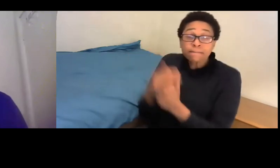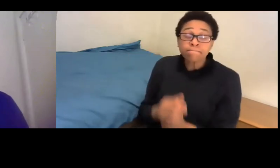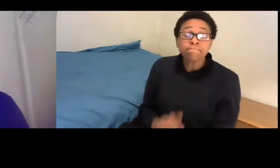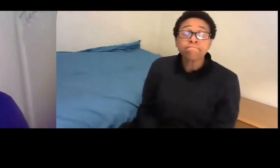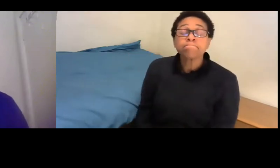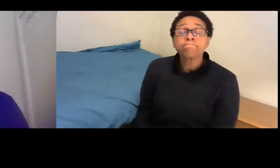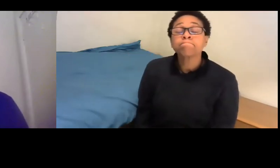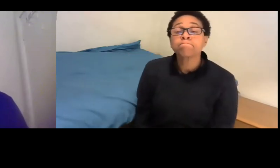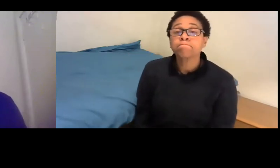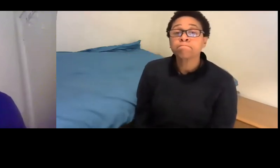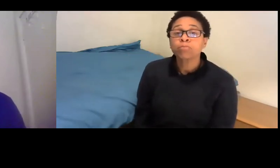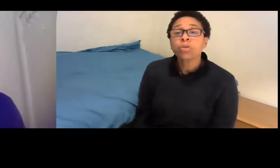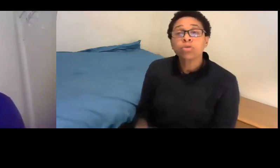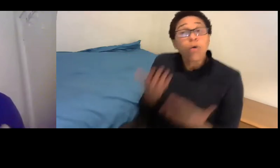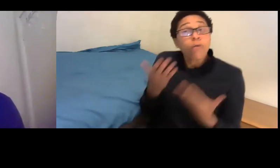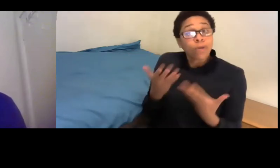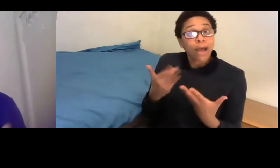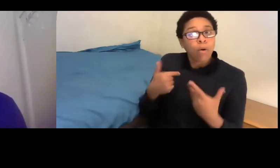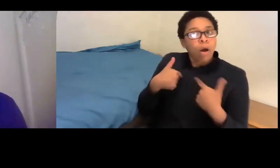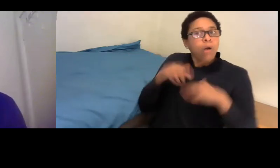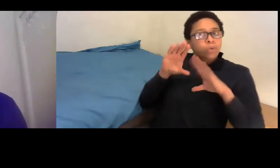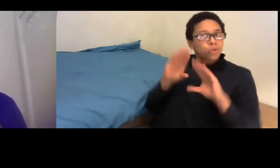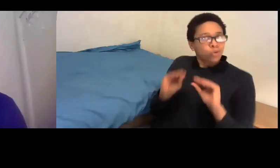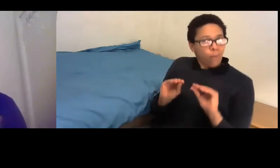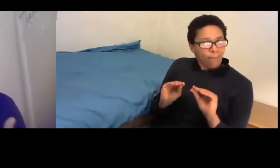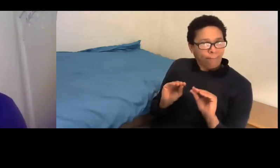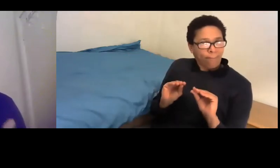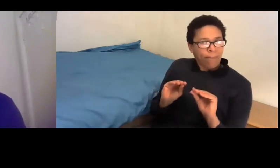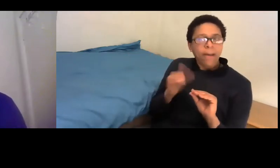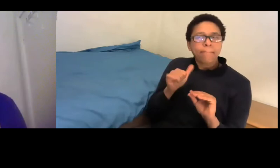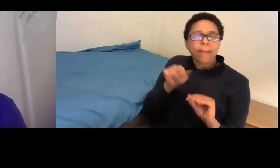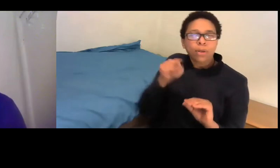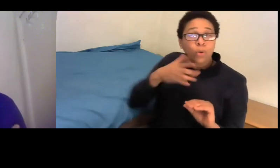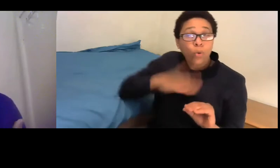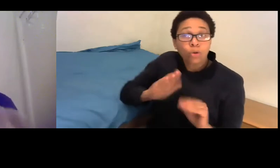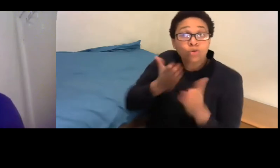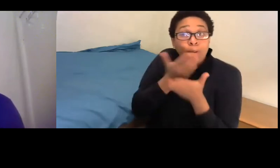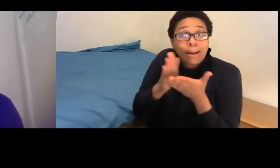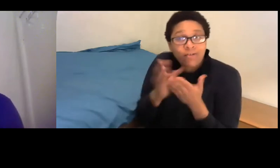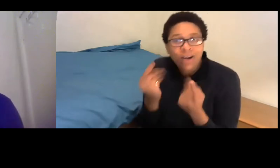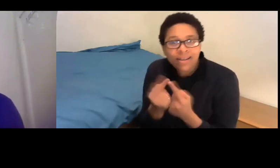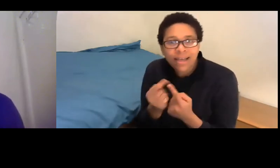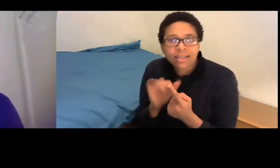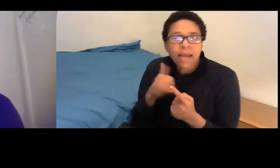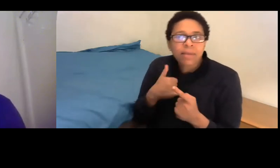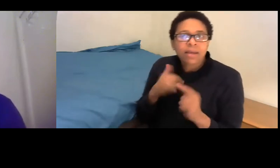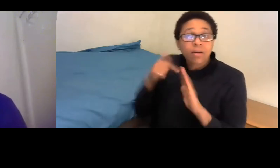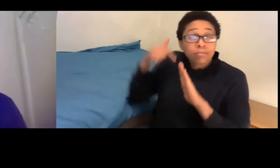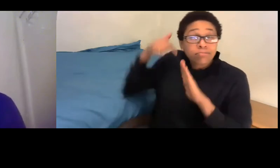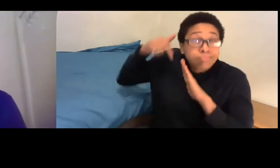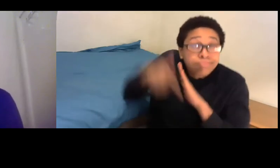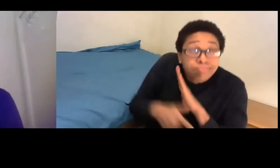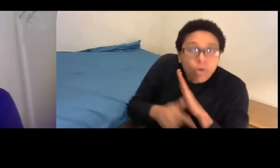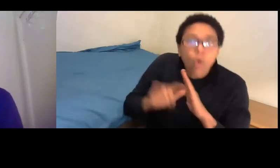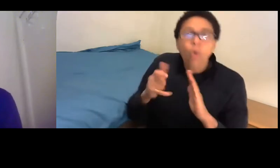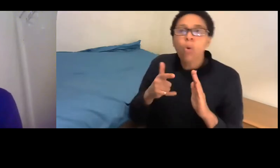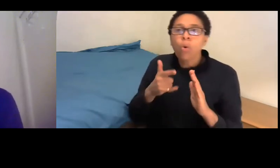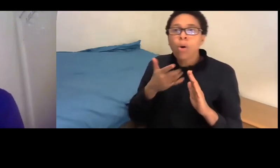will stop there for now in case you want to clarify things, have I gone too far, have I not gone far enough. So waiting for you